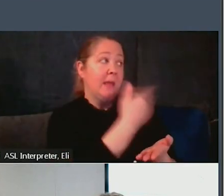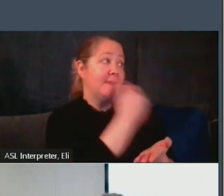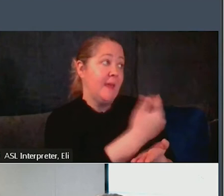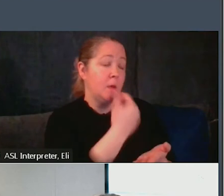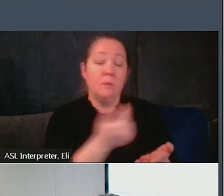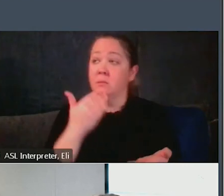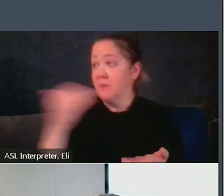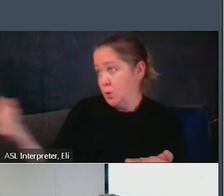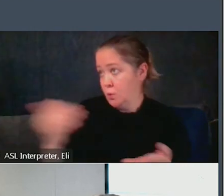Okay. Let's see.